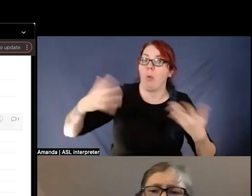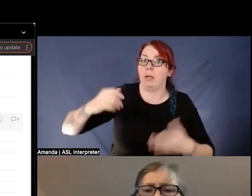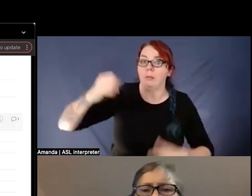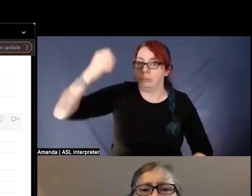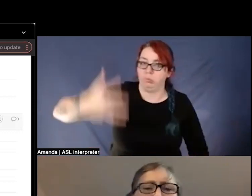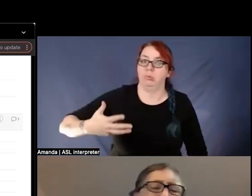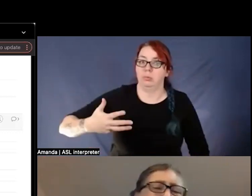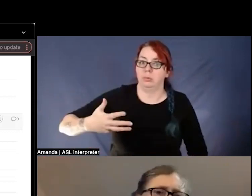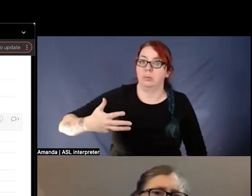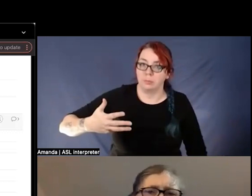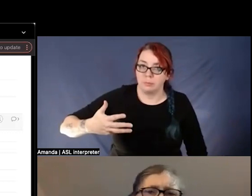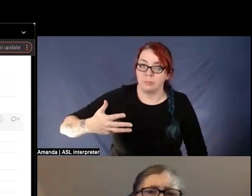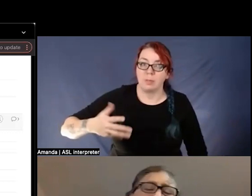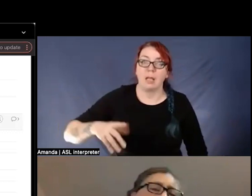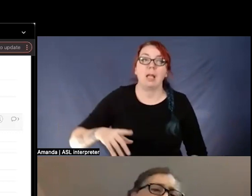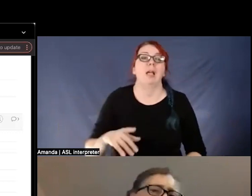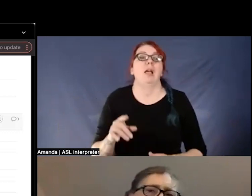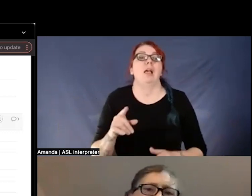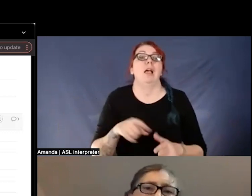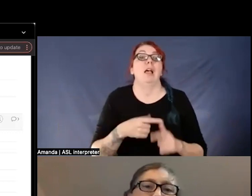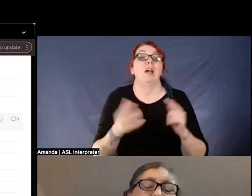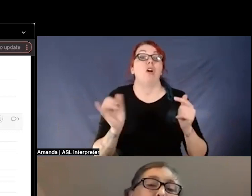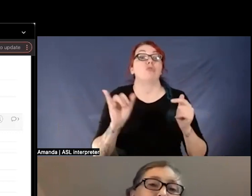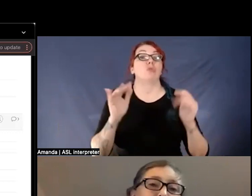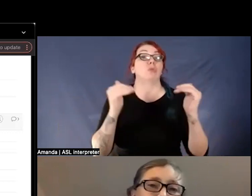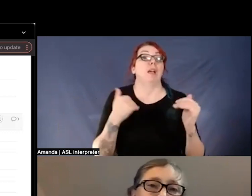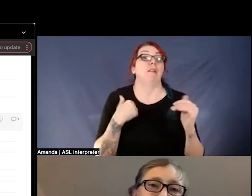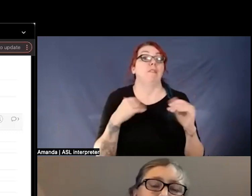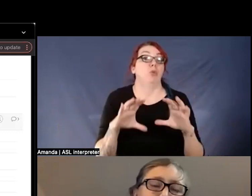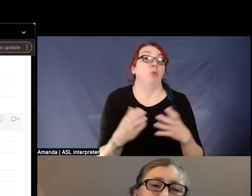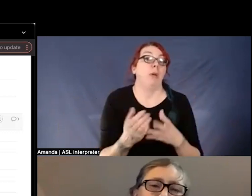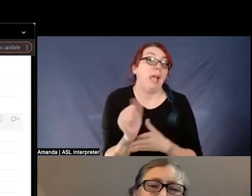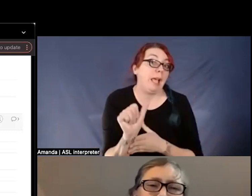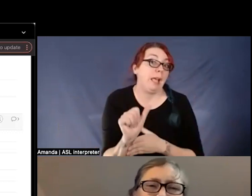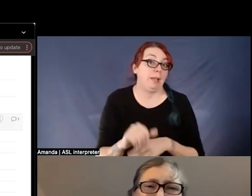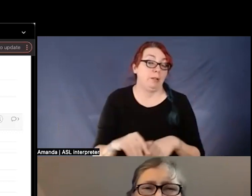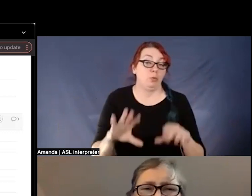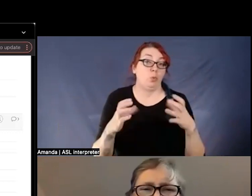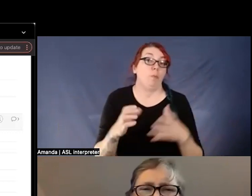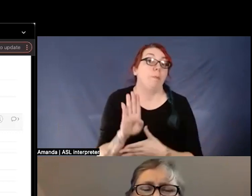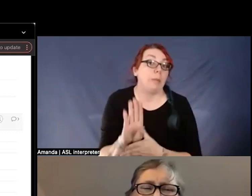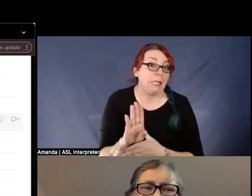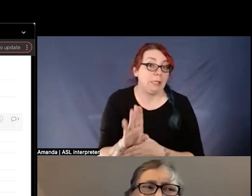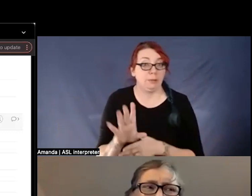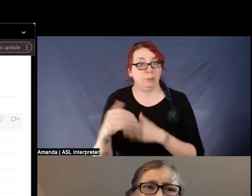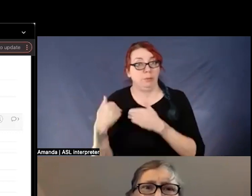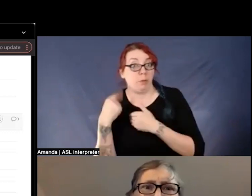and then group B is the next sort of set of tasks that need to be done. So we do this to allow some